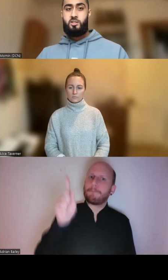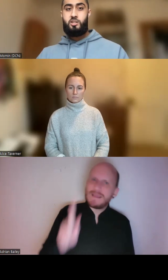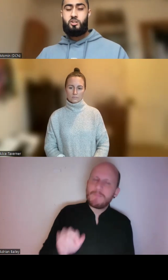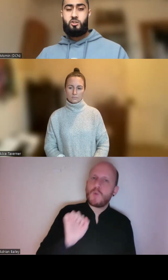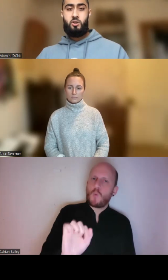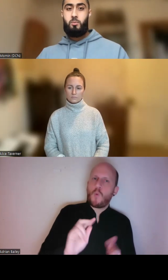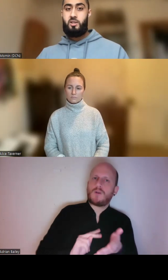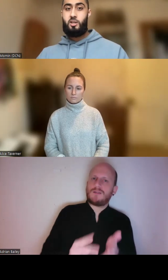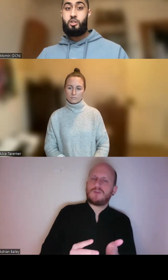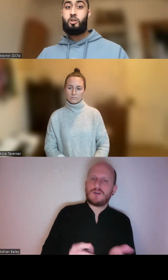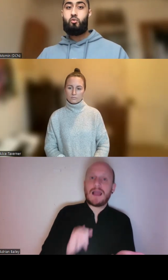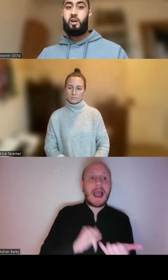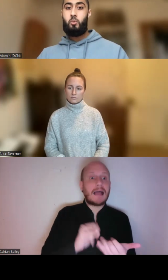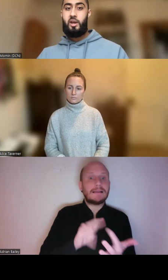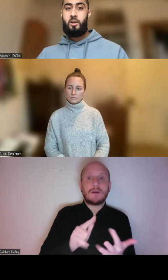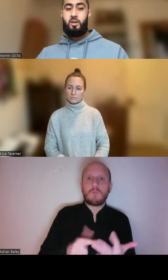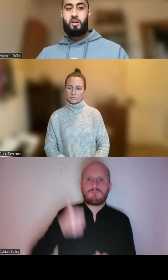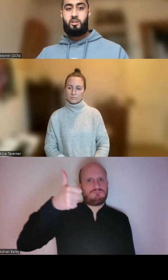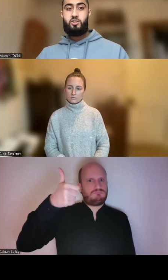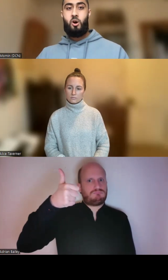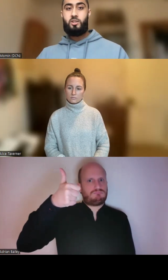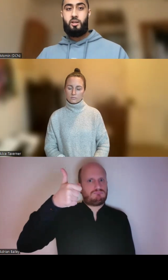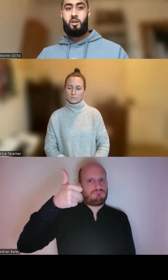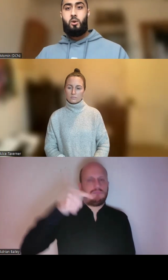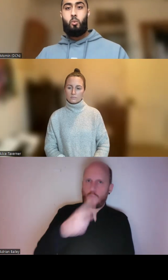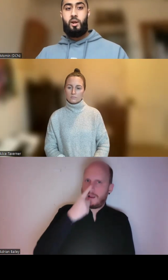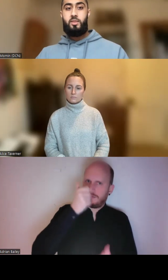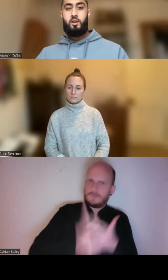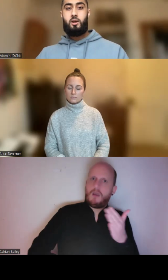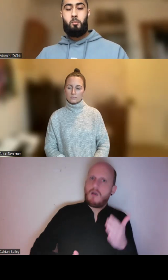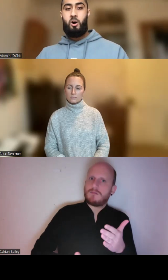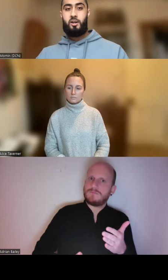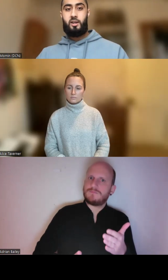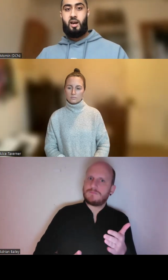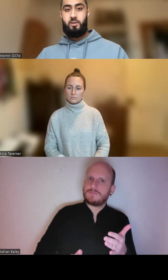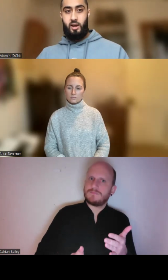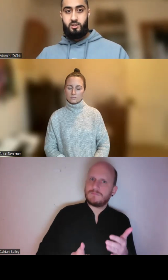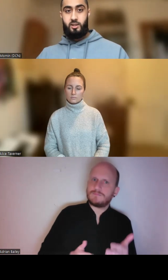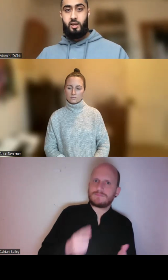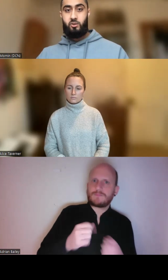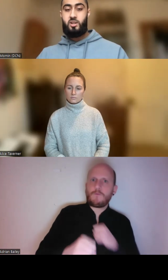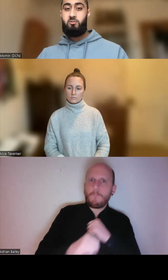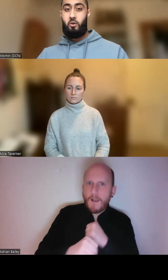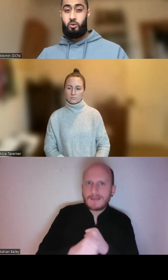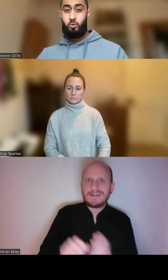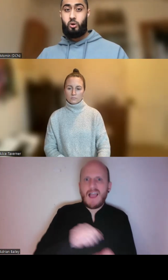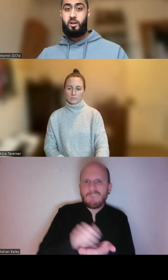search engine optimization is a great way to get started with marketing and advertising, getting yourself found on Google,